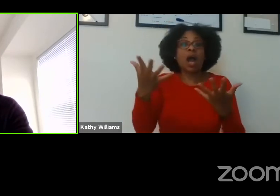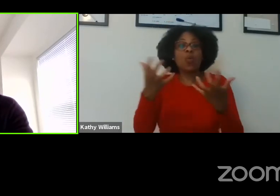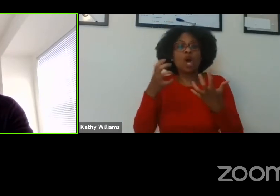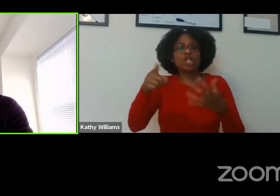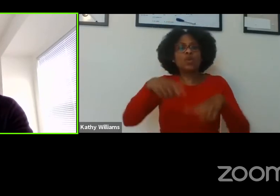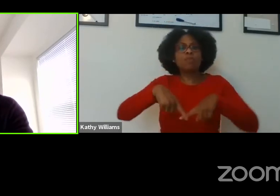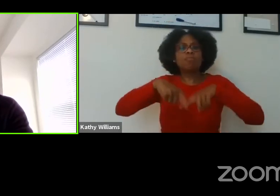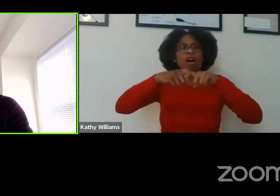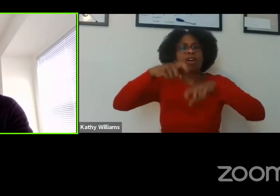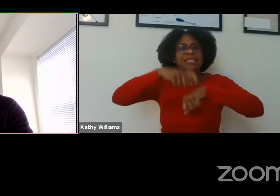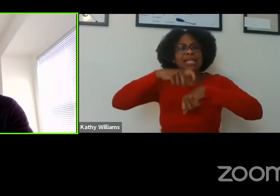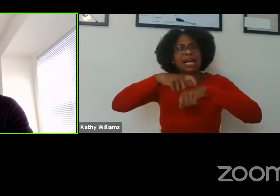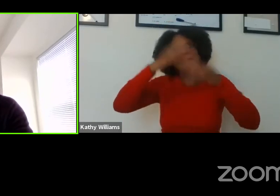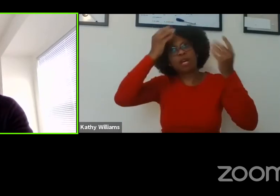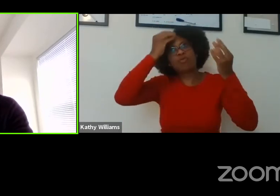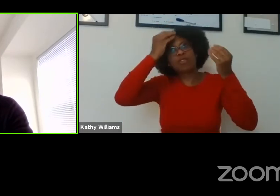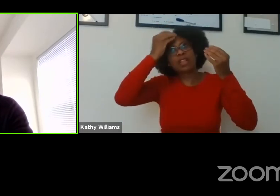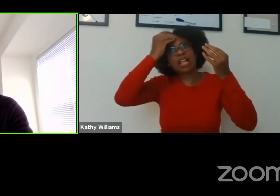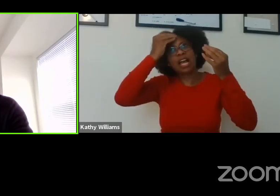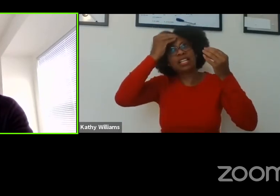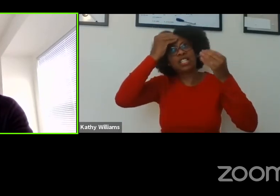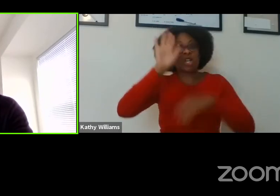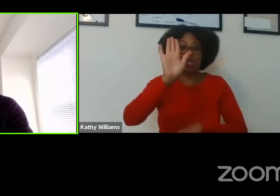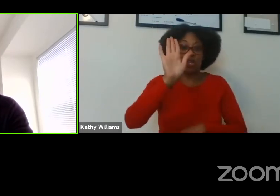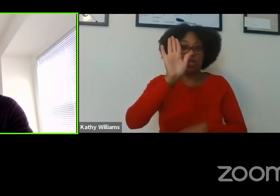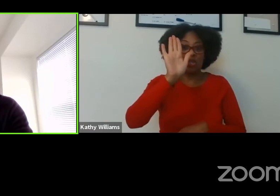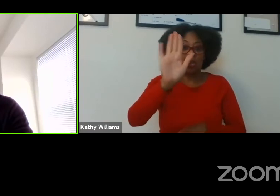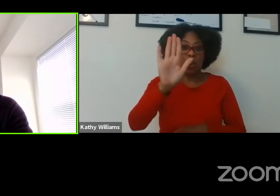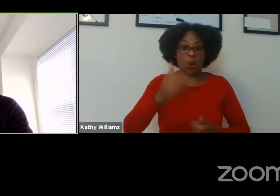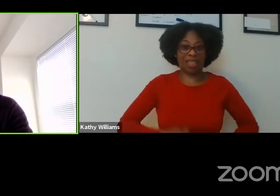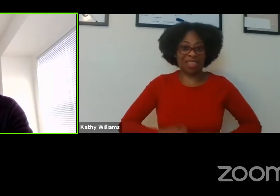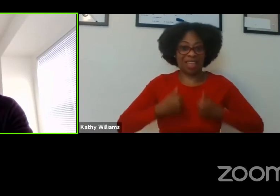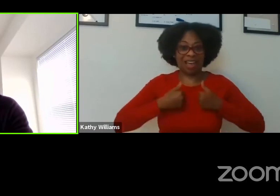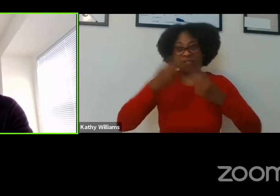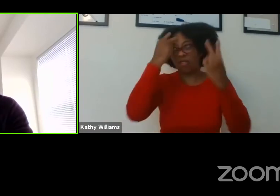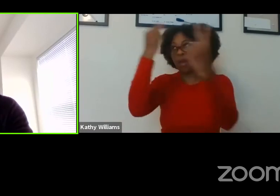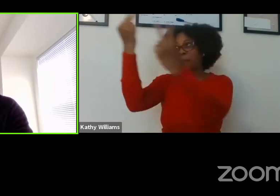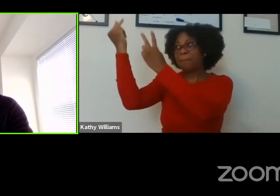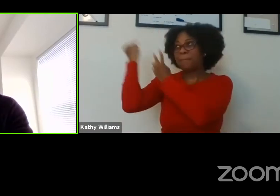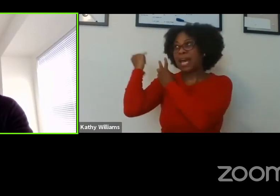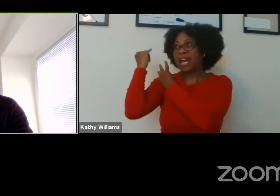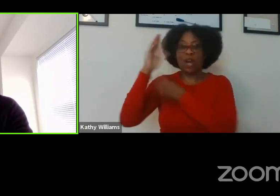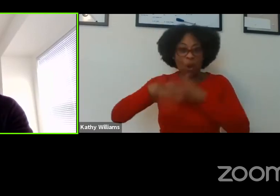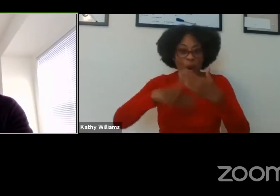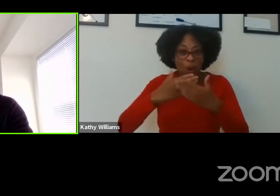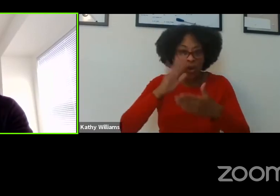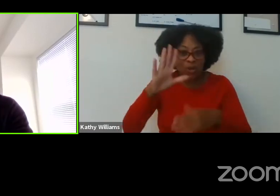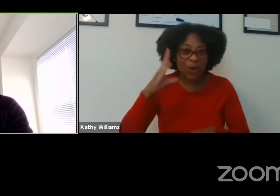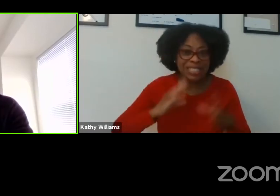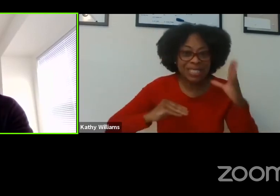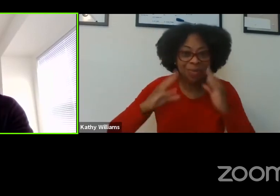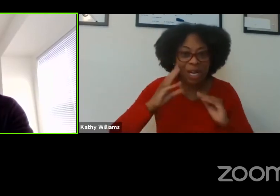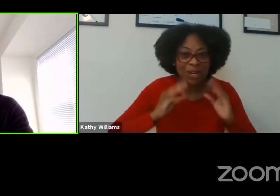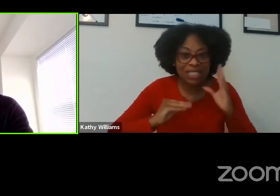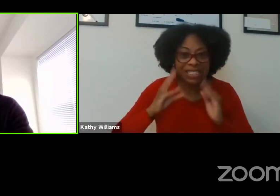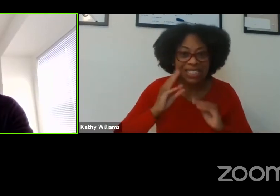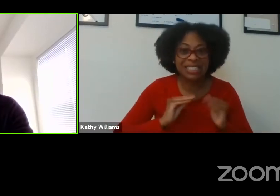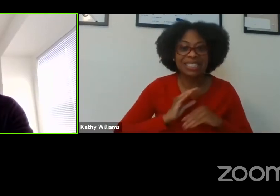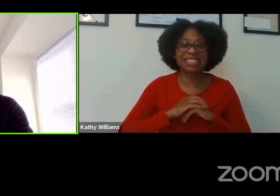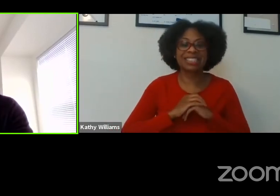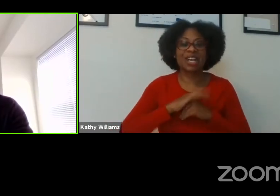on your life and all of your experiences and all of those moments where you felt like that